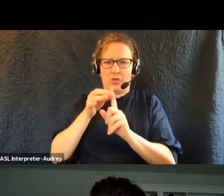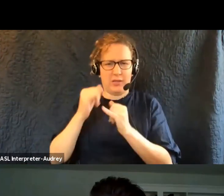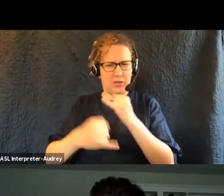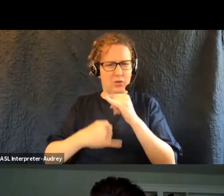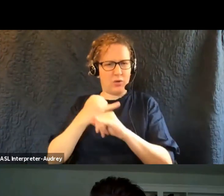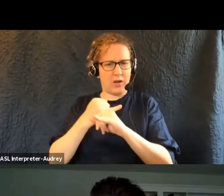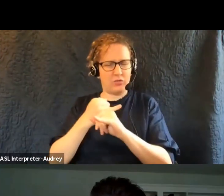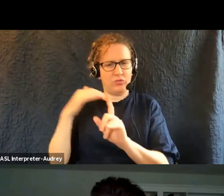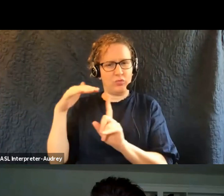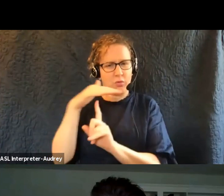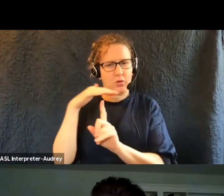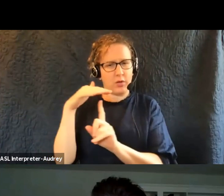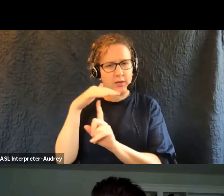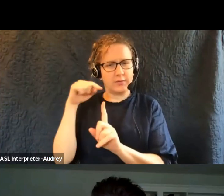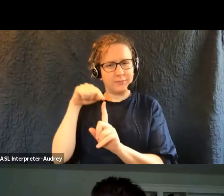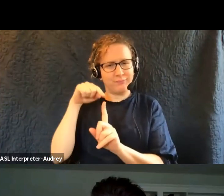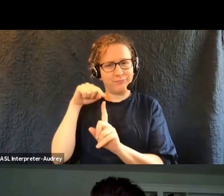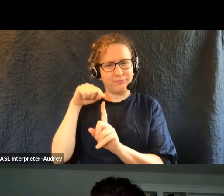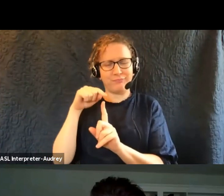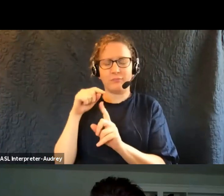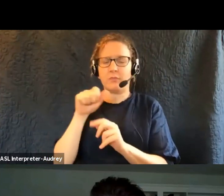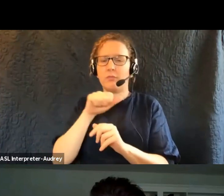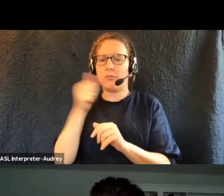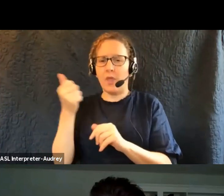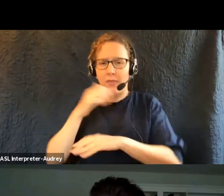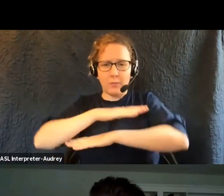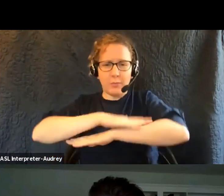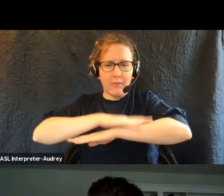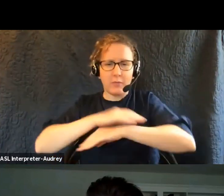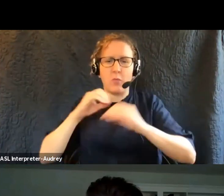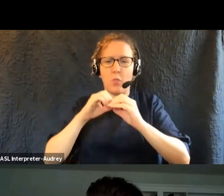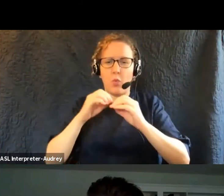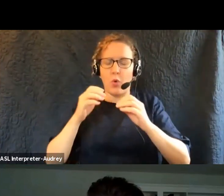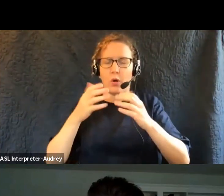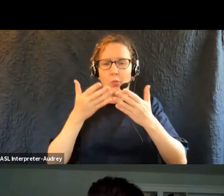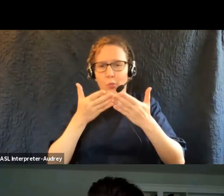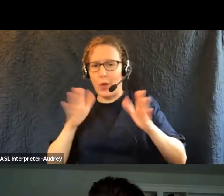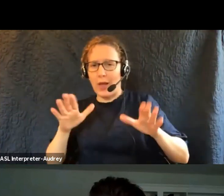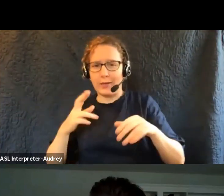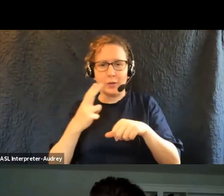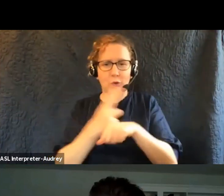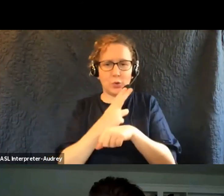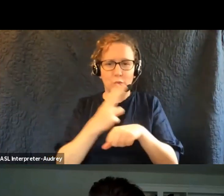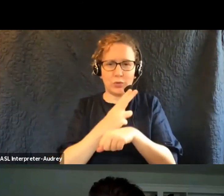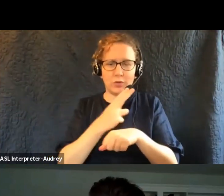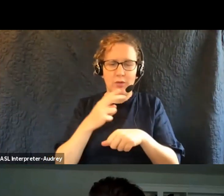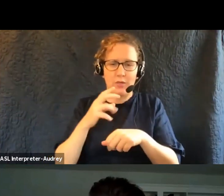where other platforms are much more widely used than the ones we mentioned, but maybe